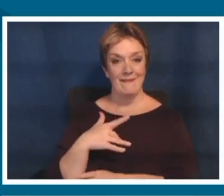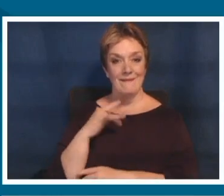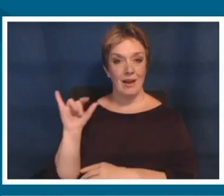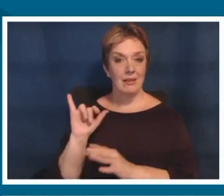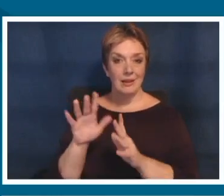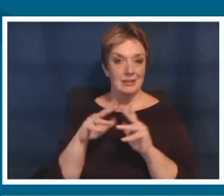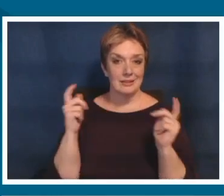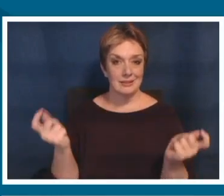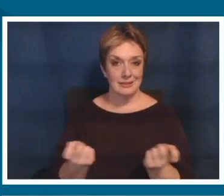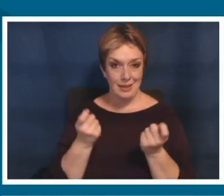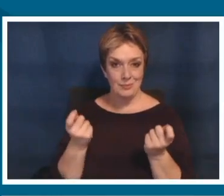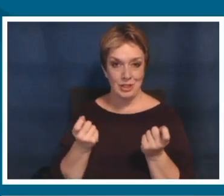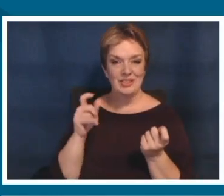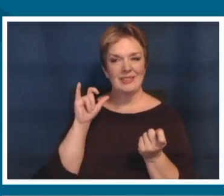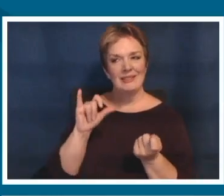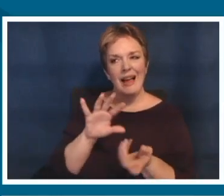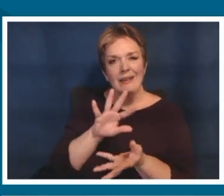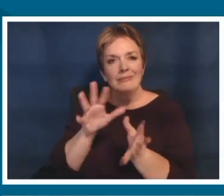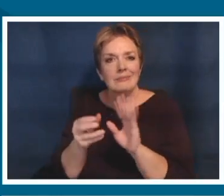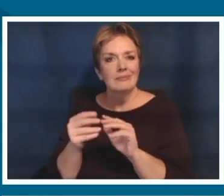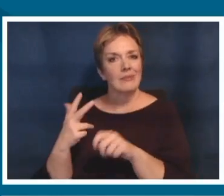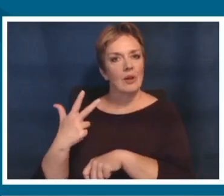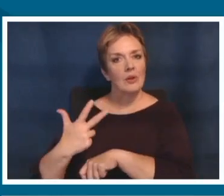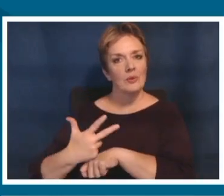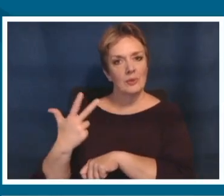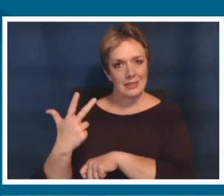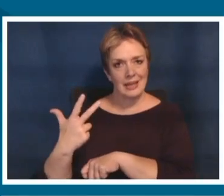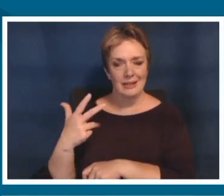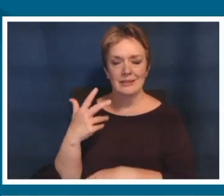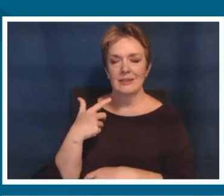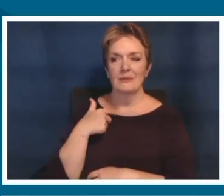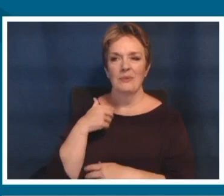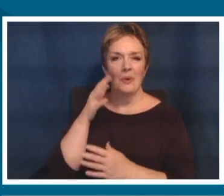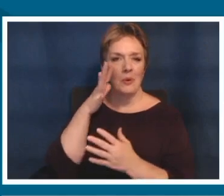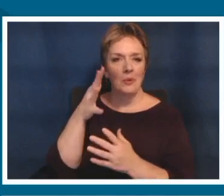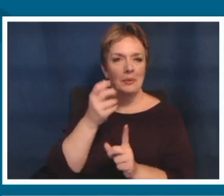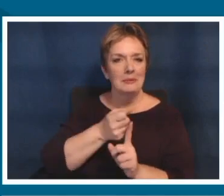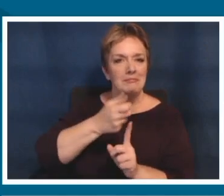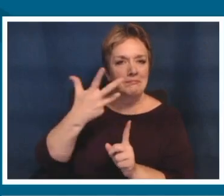bit more andrea can you tell us about the